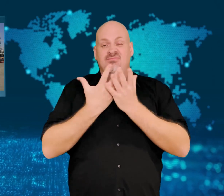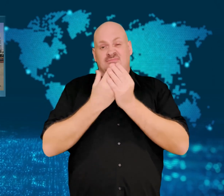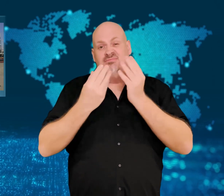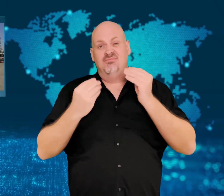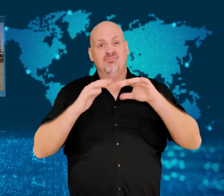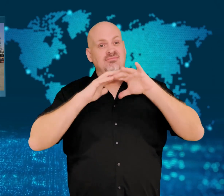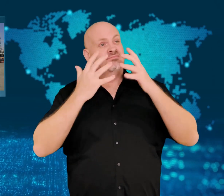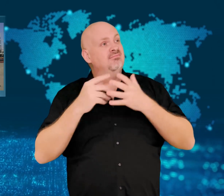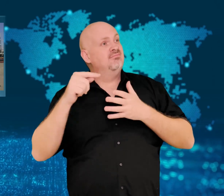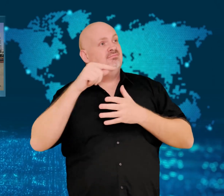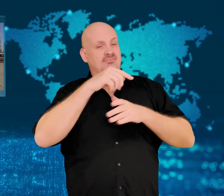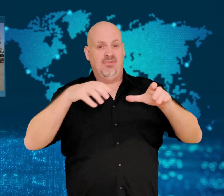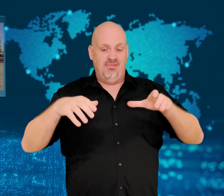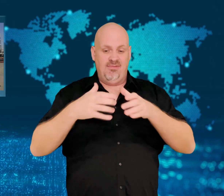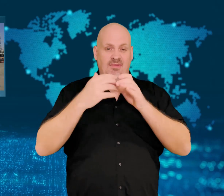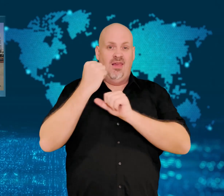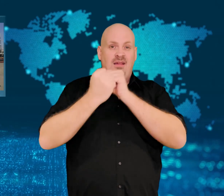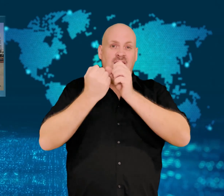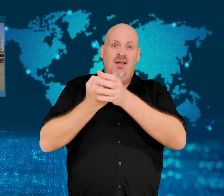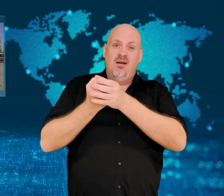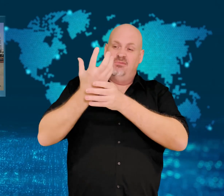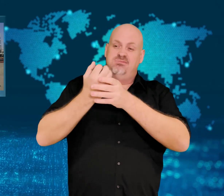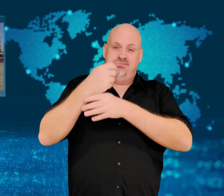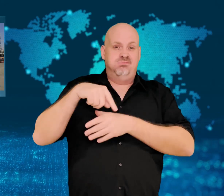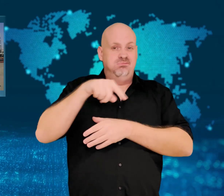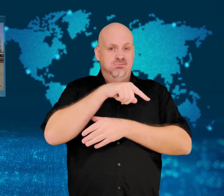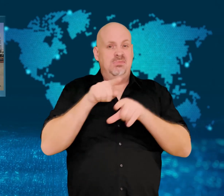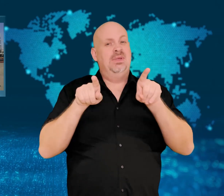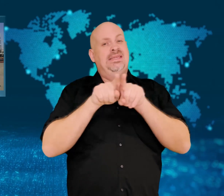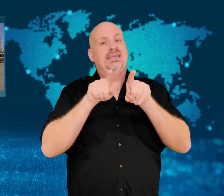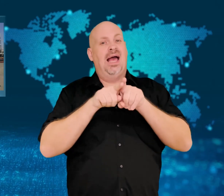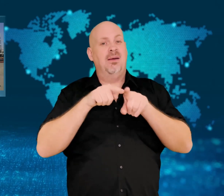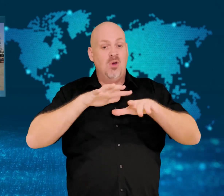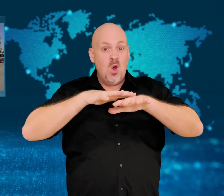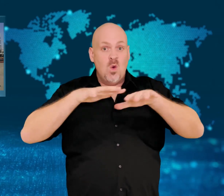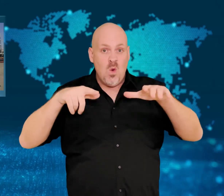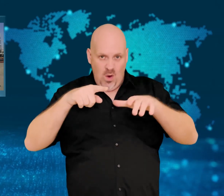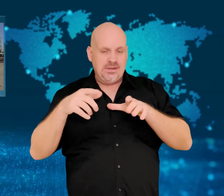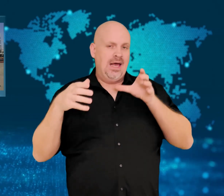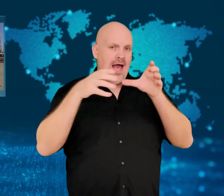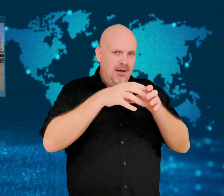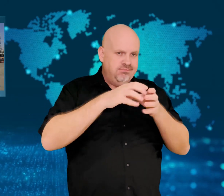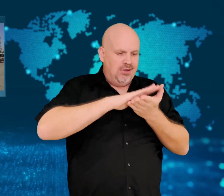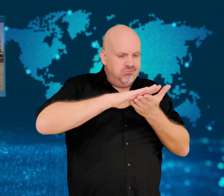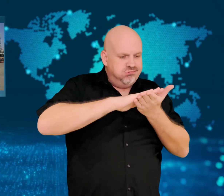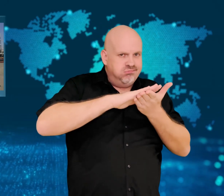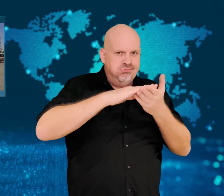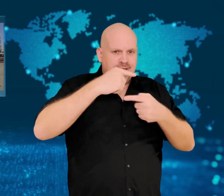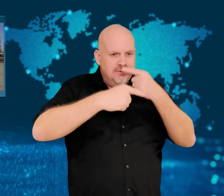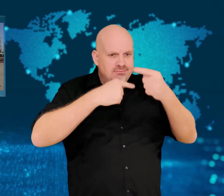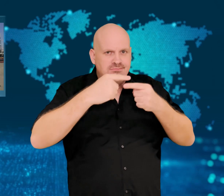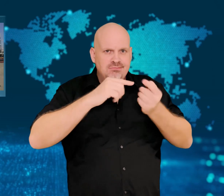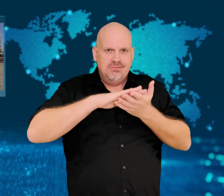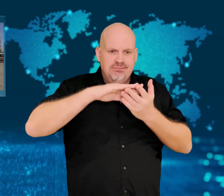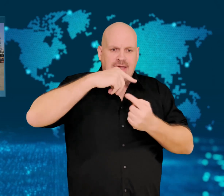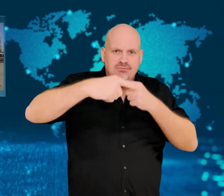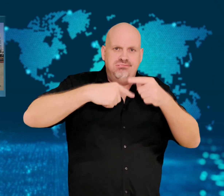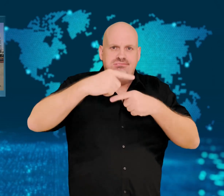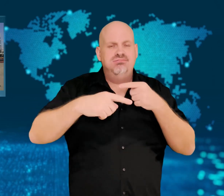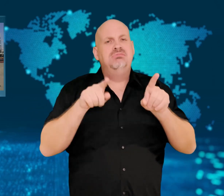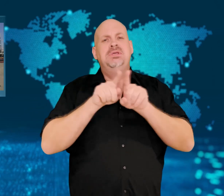than "contaminated" to help make people more comfortable with the plan.